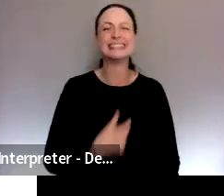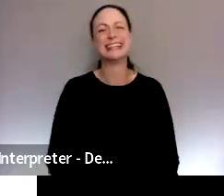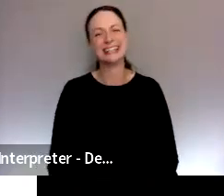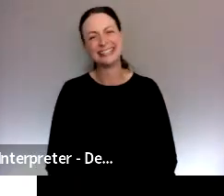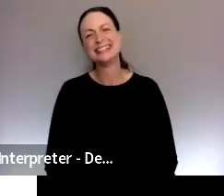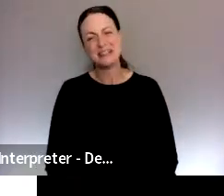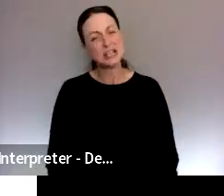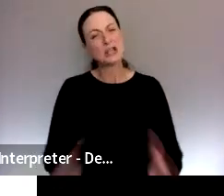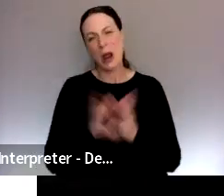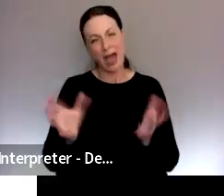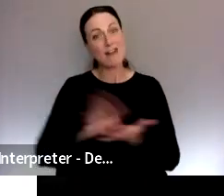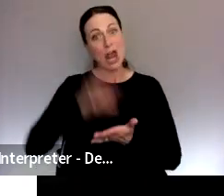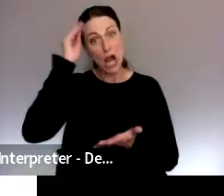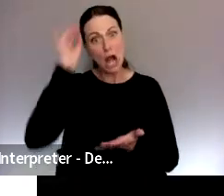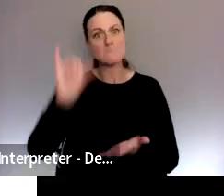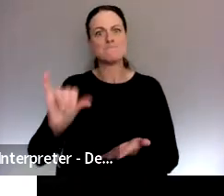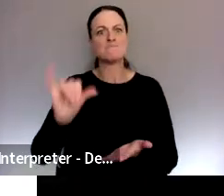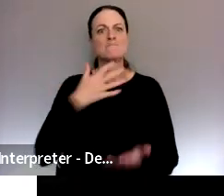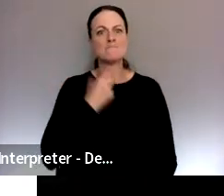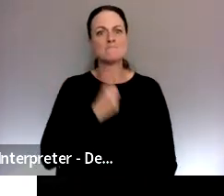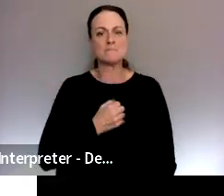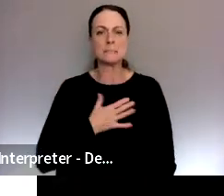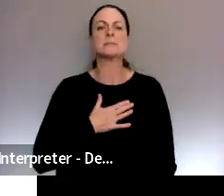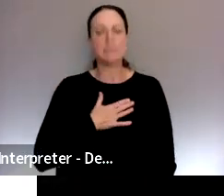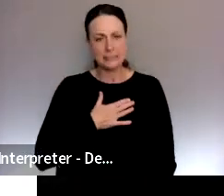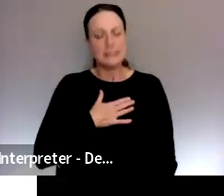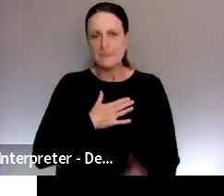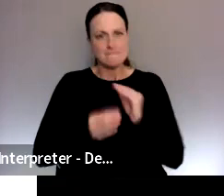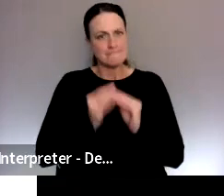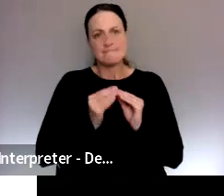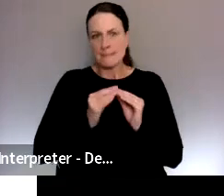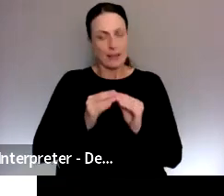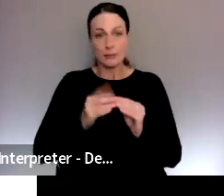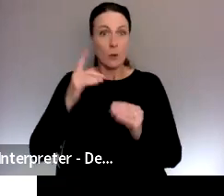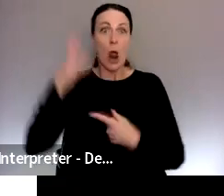So, a lot of what we learn is just by living it.